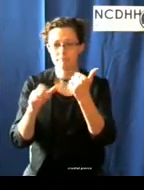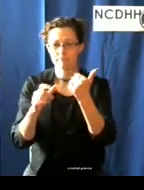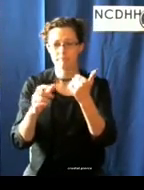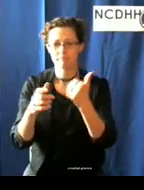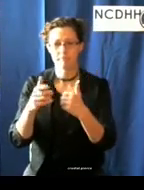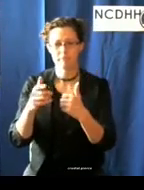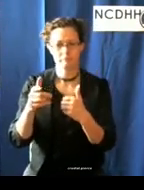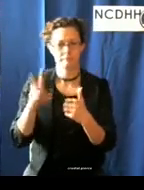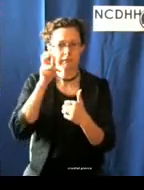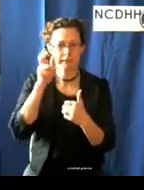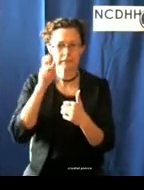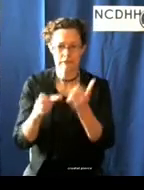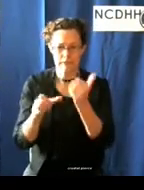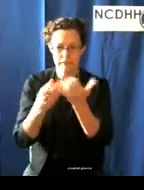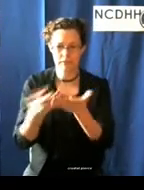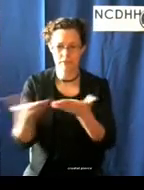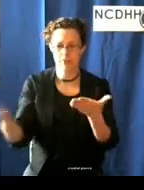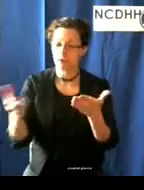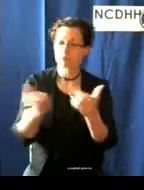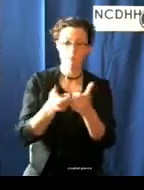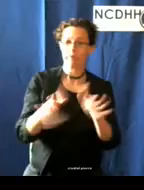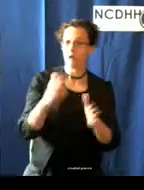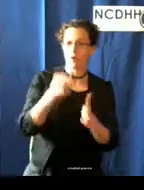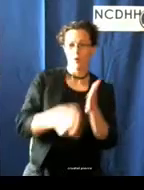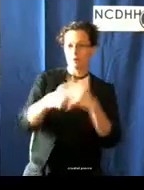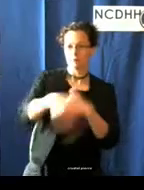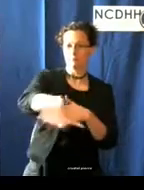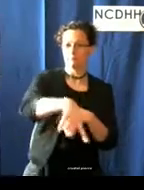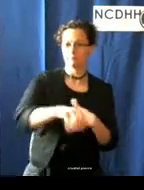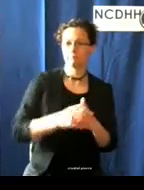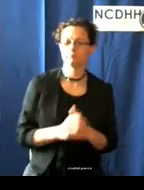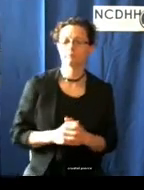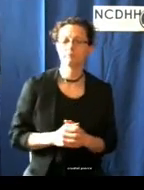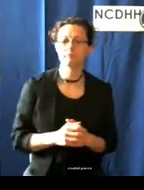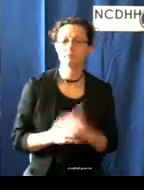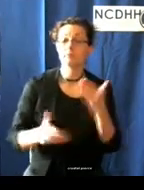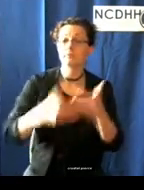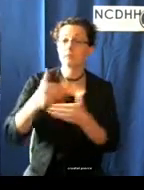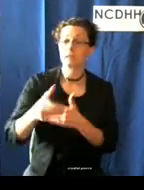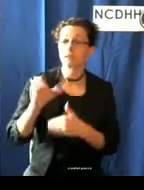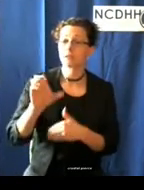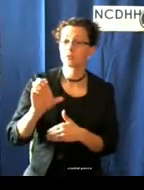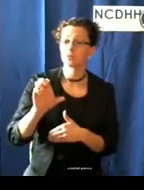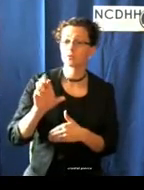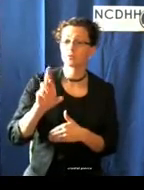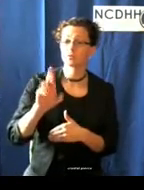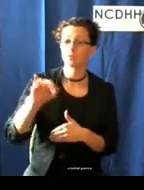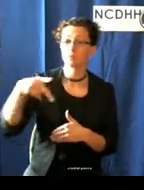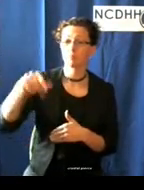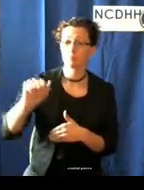THE NEXT ITEM IS CRIPA THE CIVIL RIGHTS OF INSTITUTIONALIZED PERSONS ACT